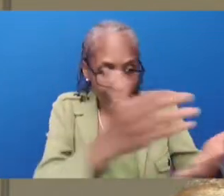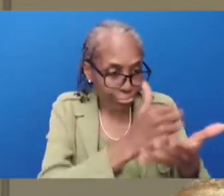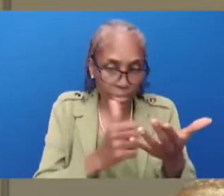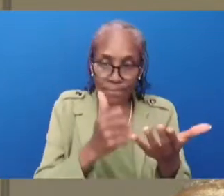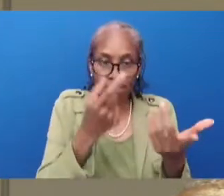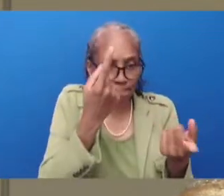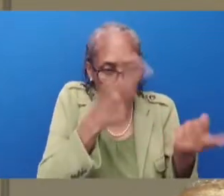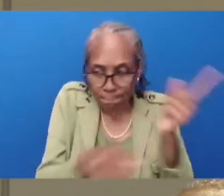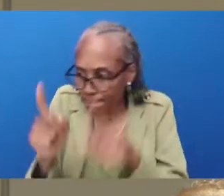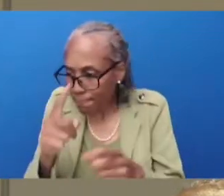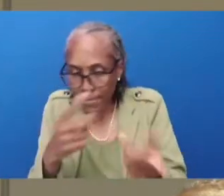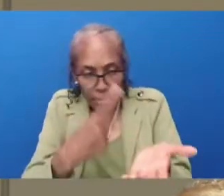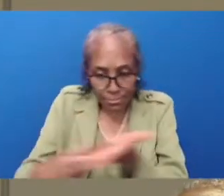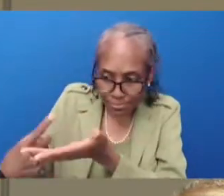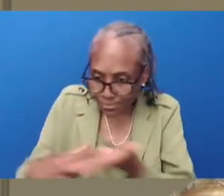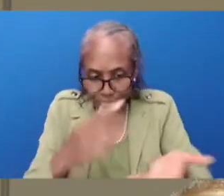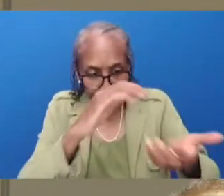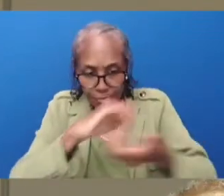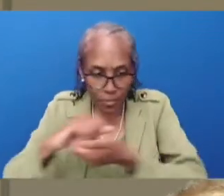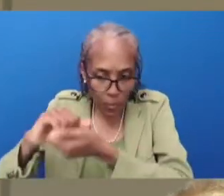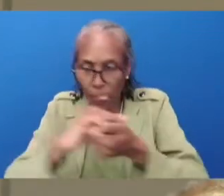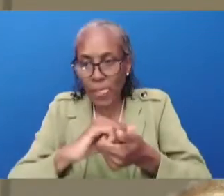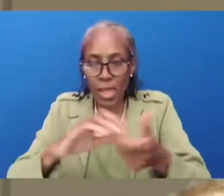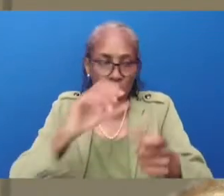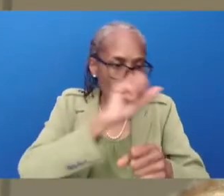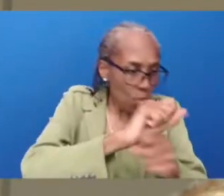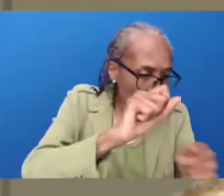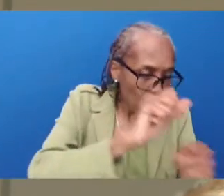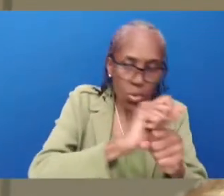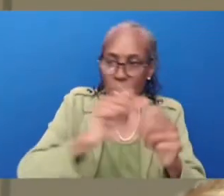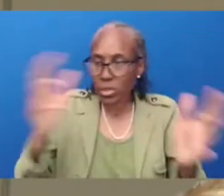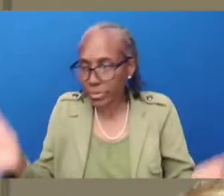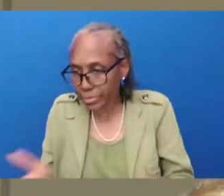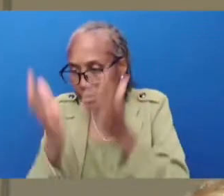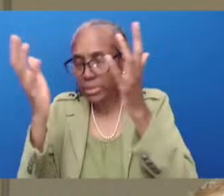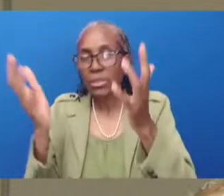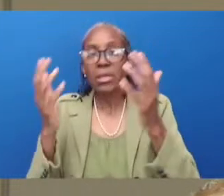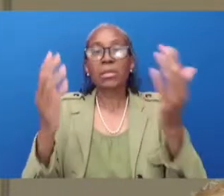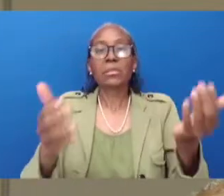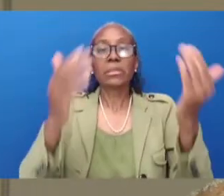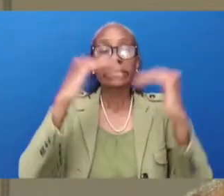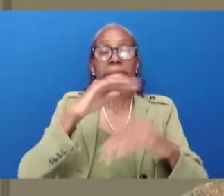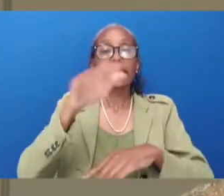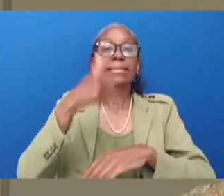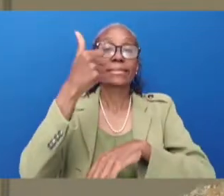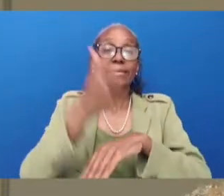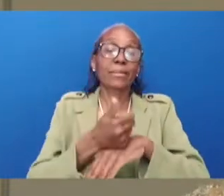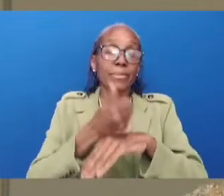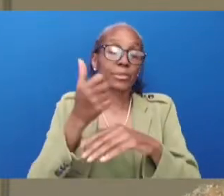DIASPORA, FRIENDS OF AFRICA AND LOCAL COMMUNITIES PROMOTING